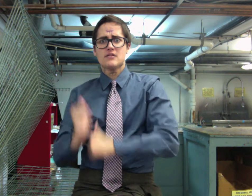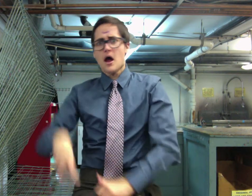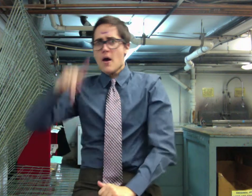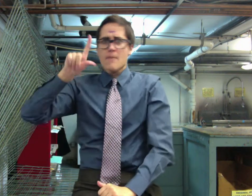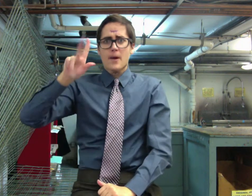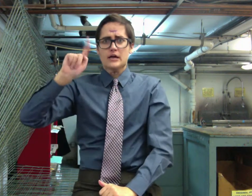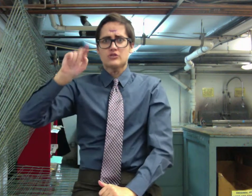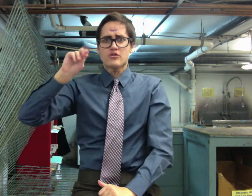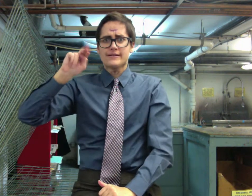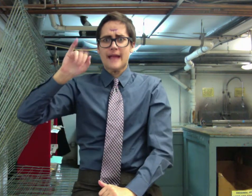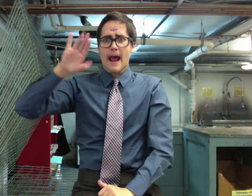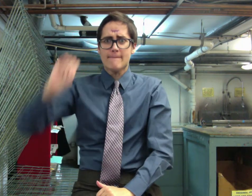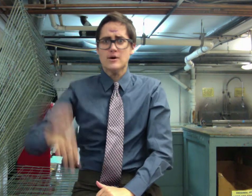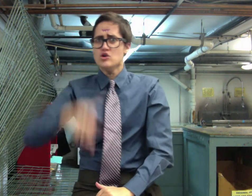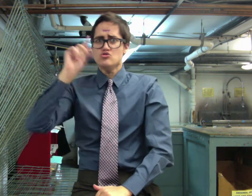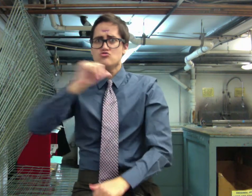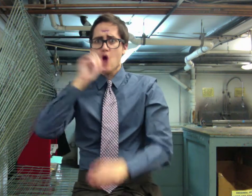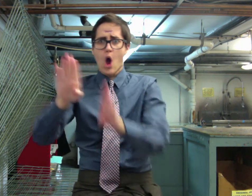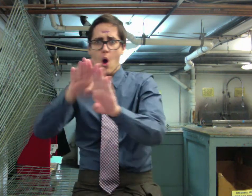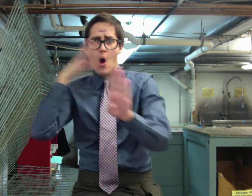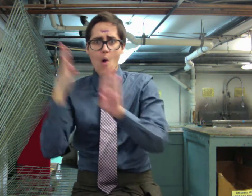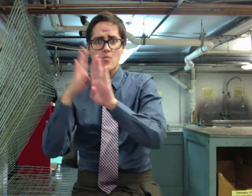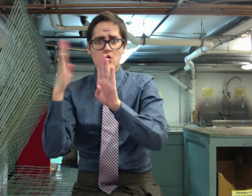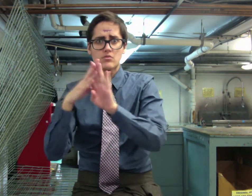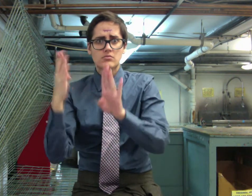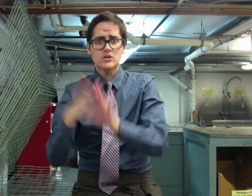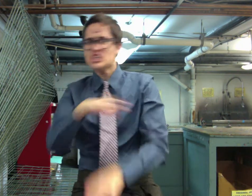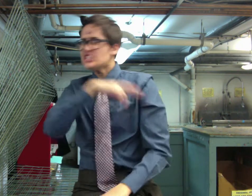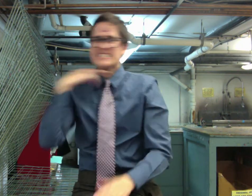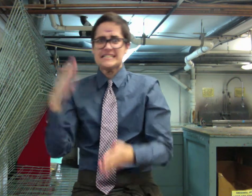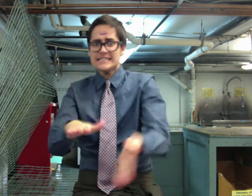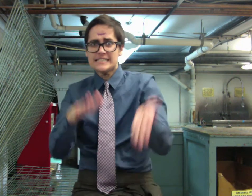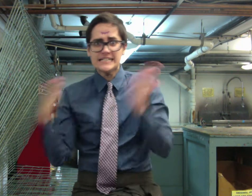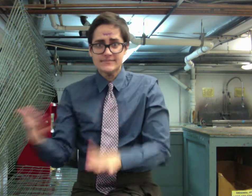"DANGER! PLUTONIUM! DO NOT OPEN DOOR; RISK OF DEATH"